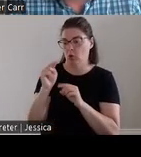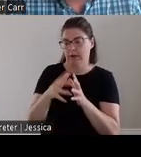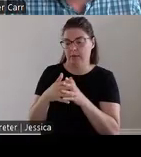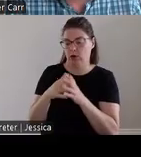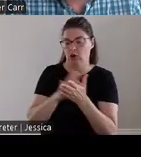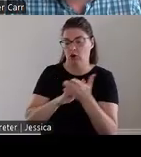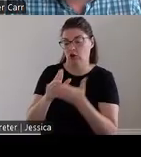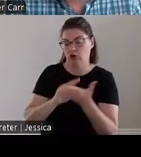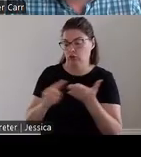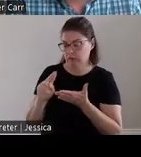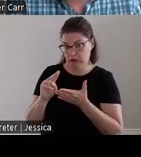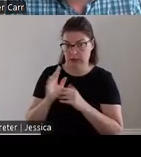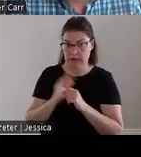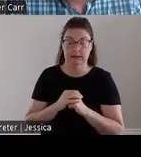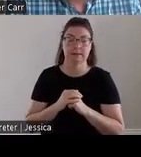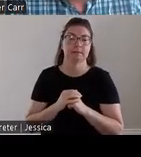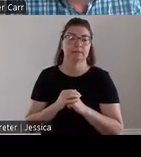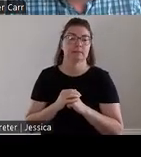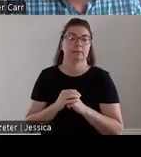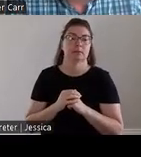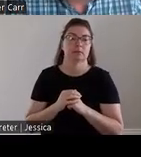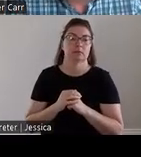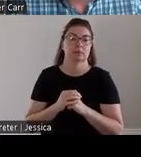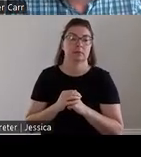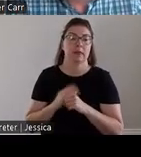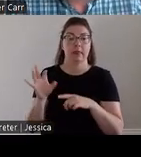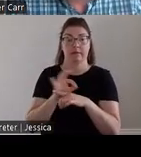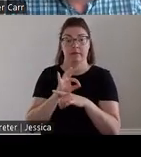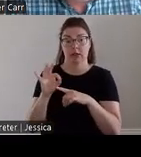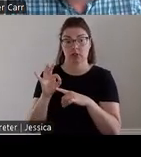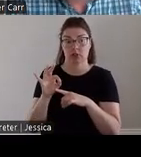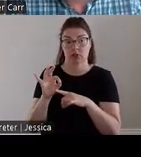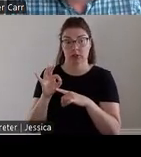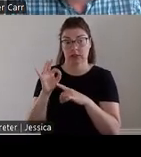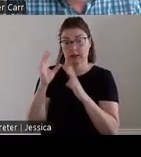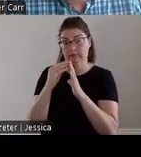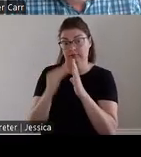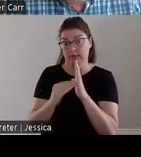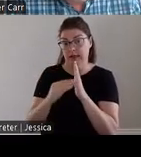colleges and universities. The functionality of union catalogs and repositories are enhanced